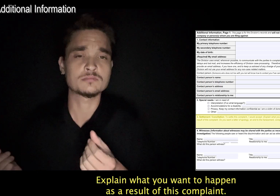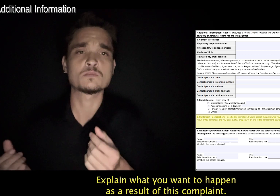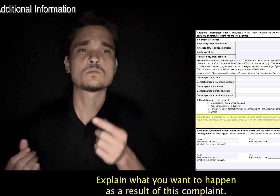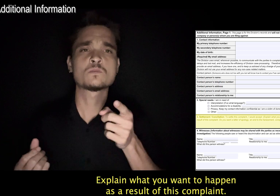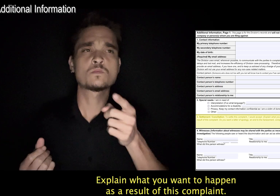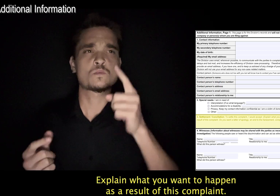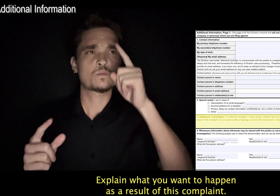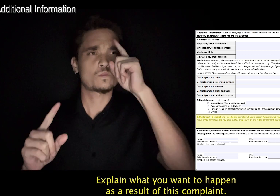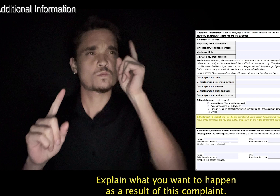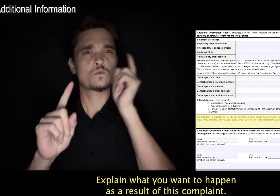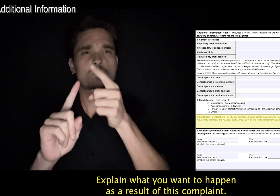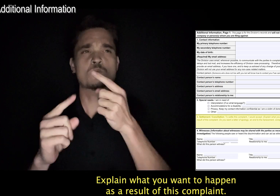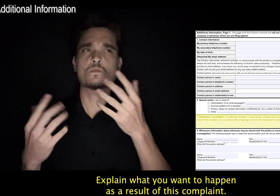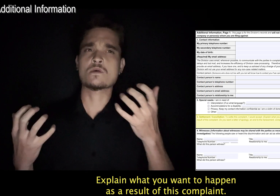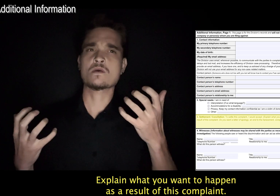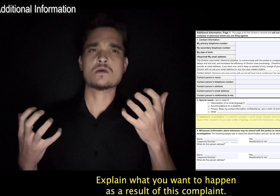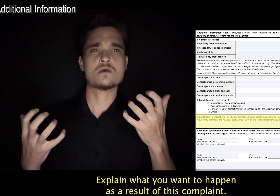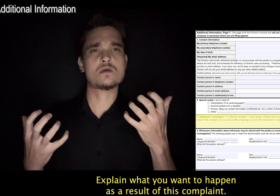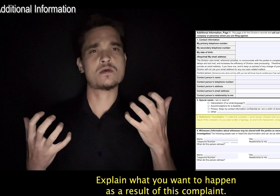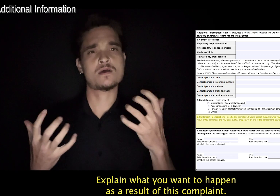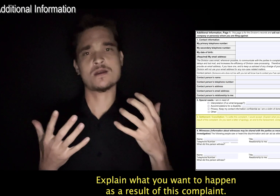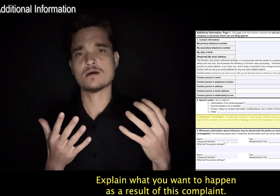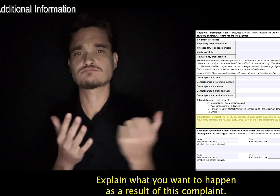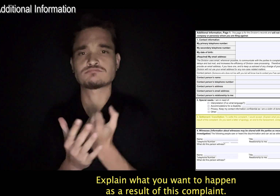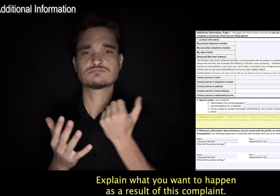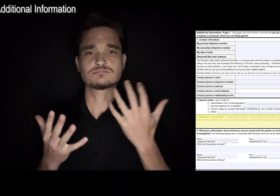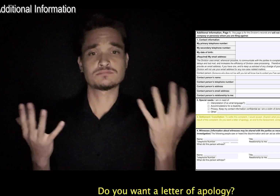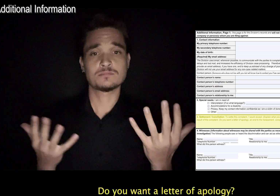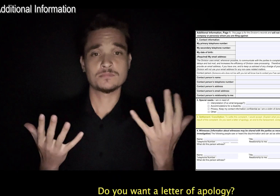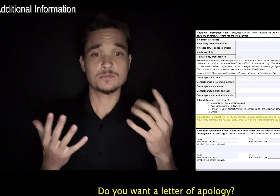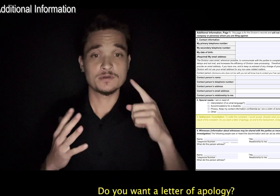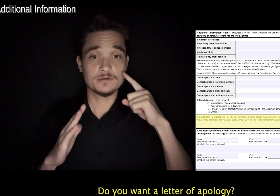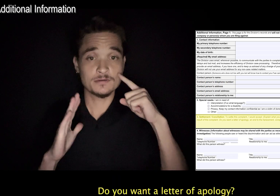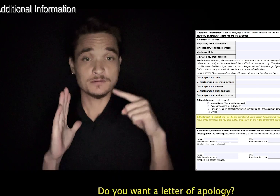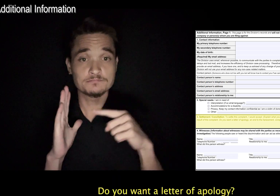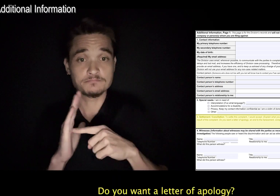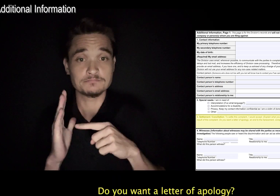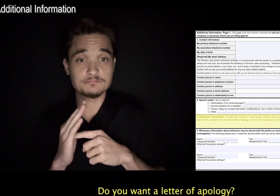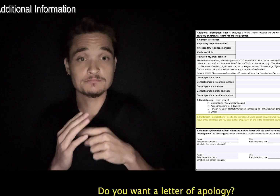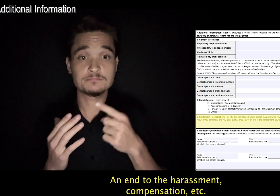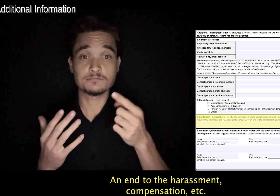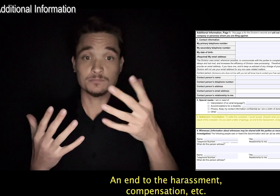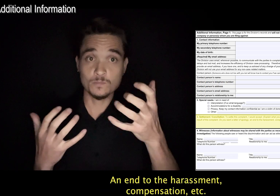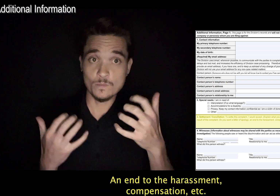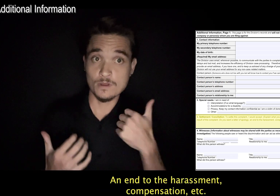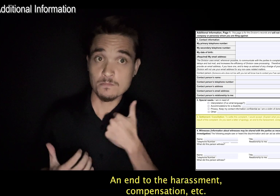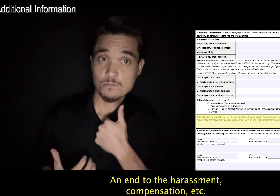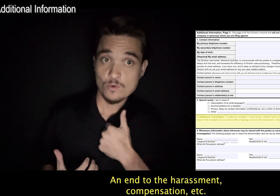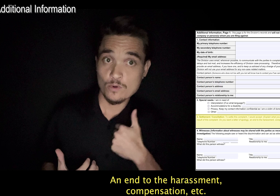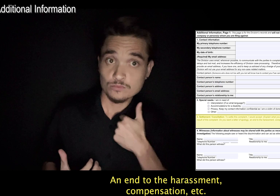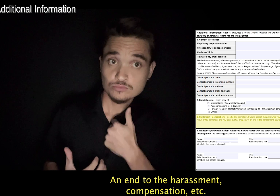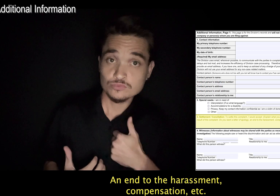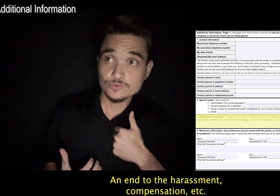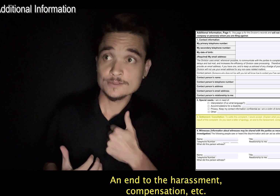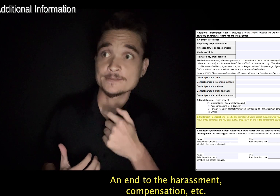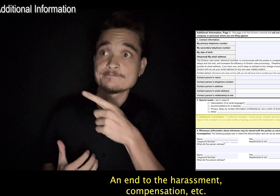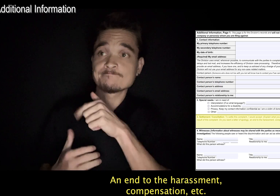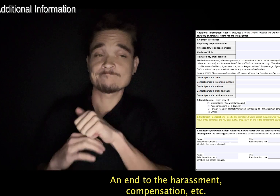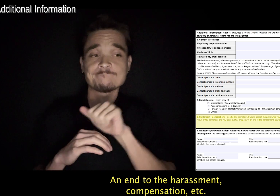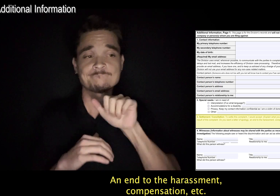Explain what you want to happen as a result of this complaint. Do you want a letter of apology? An end to the harassment, compensation, etc.